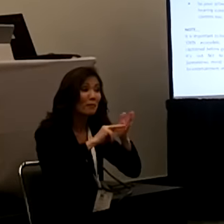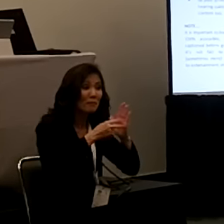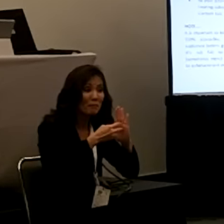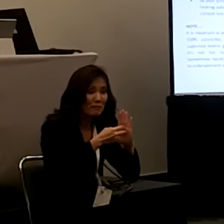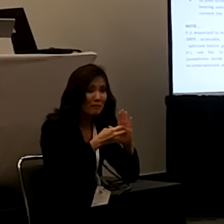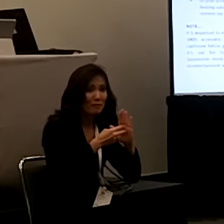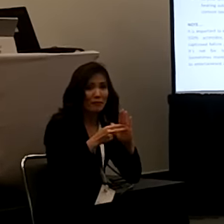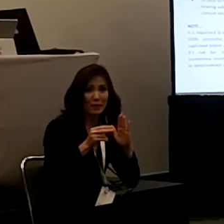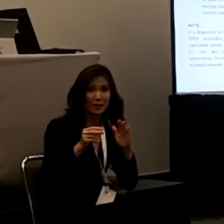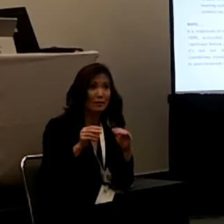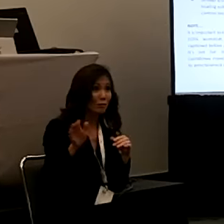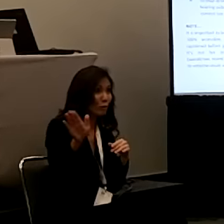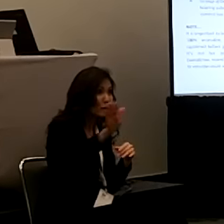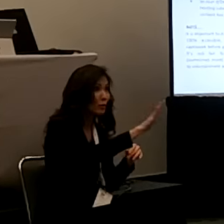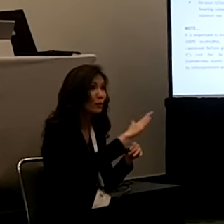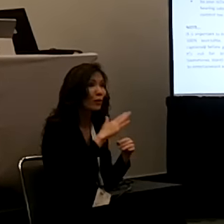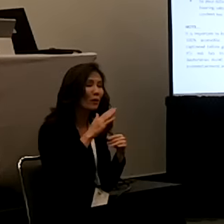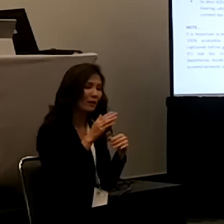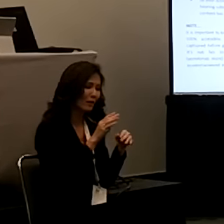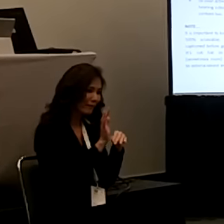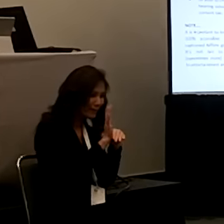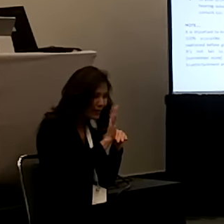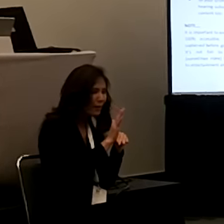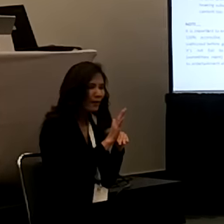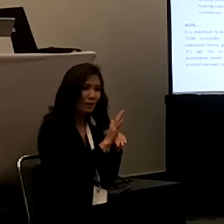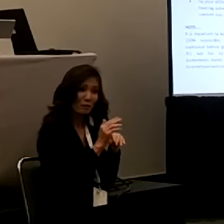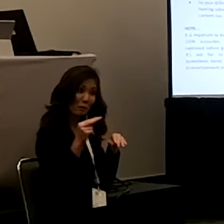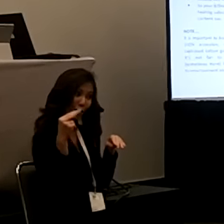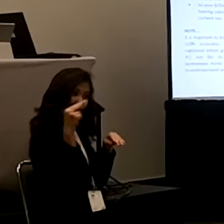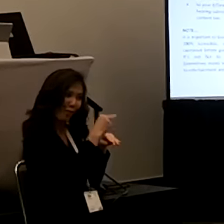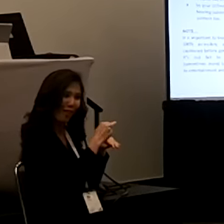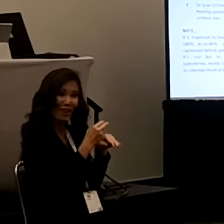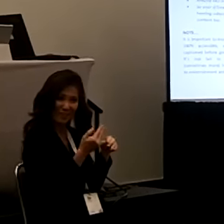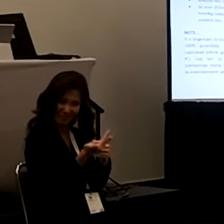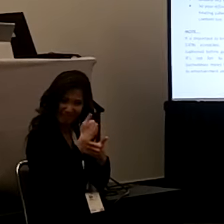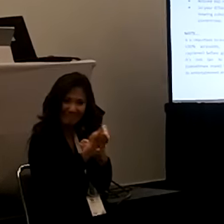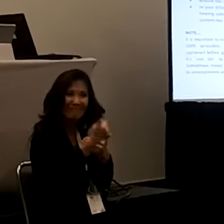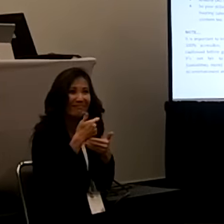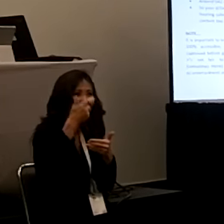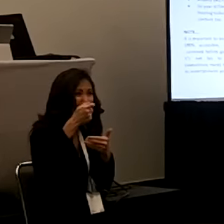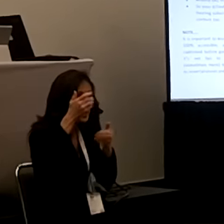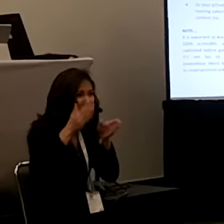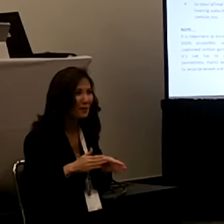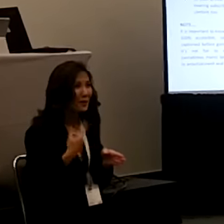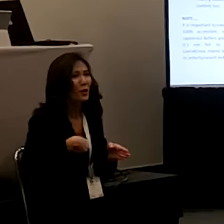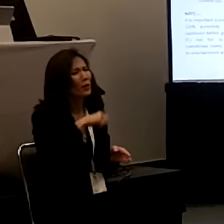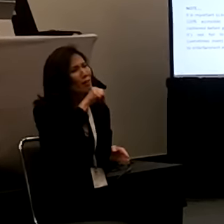into your subscriber count, and we all love subscribers. At the end of the day, we're all about that,